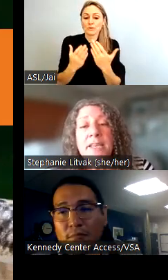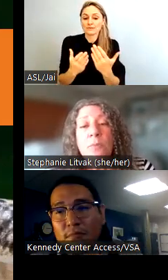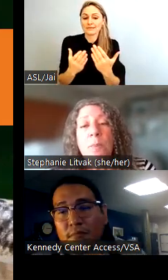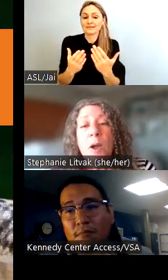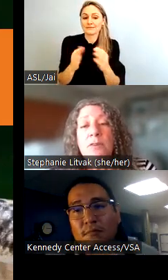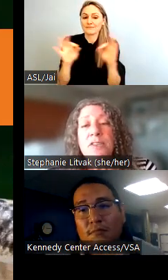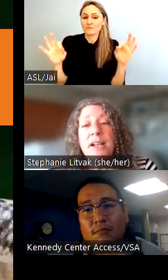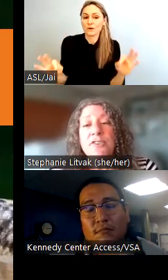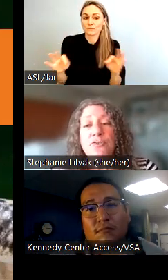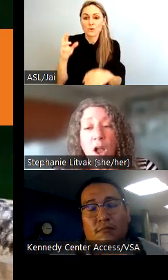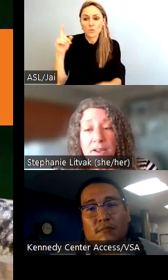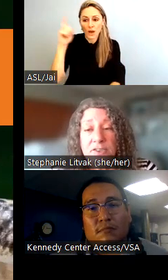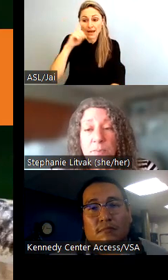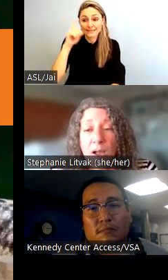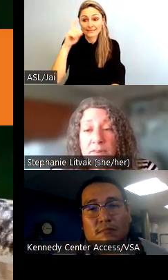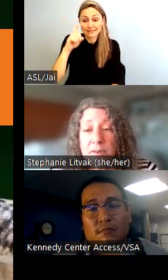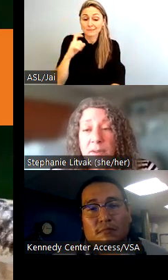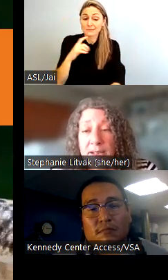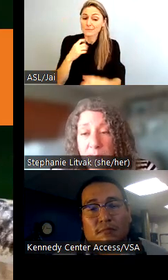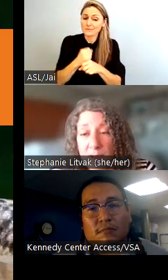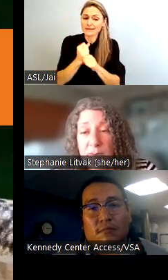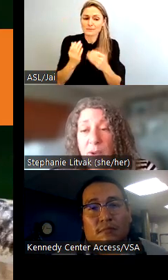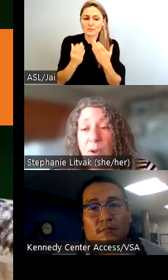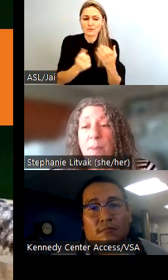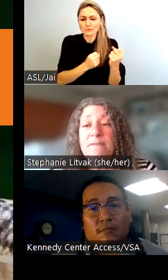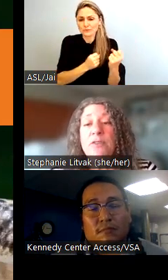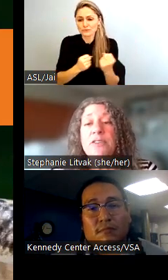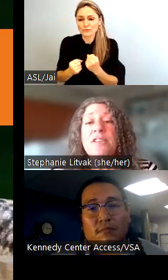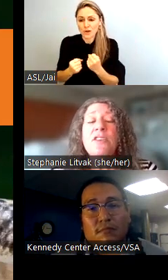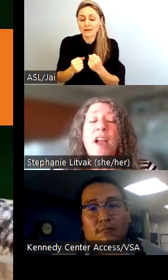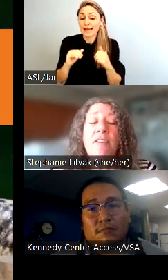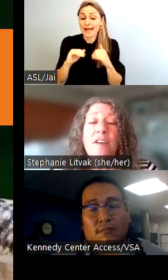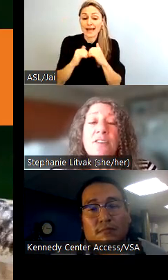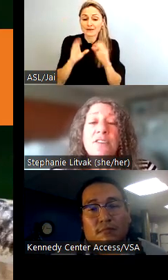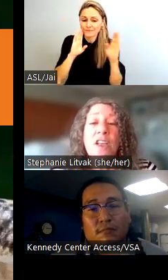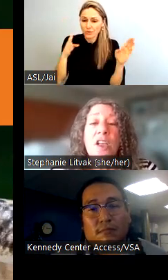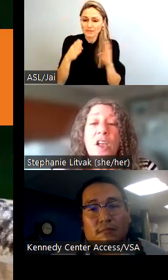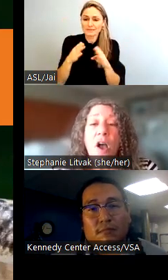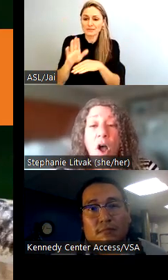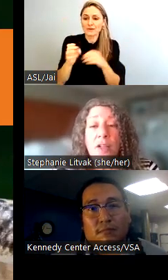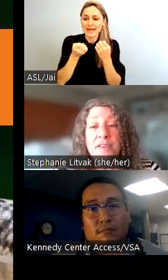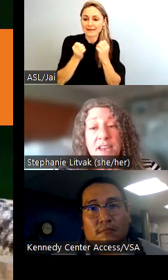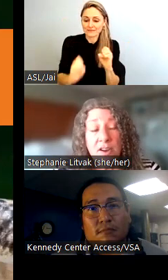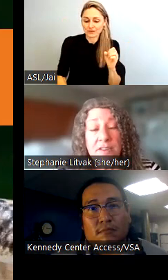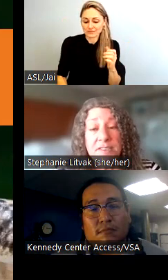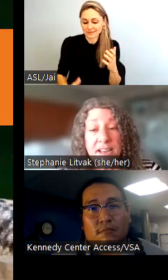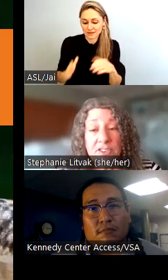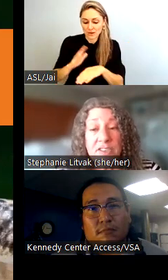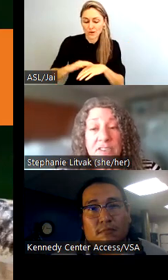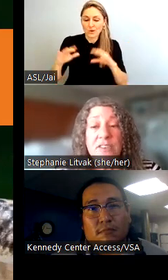Make your proposal as strong as possible by focusing your efforts on the narrative sections